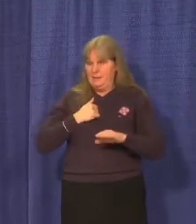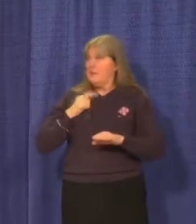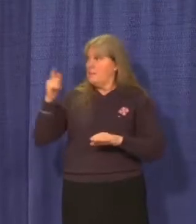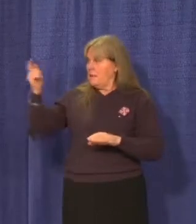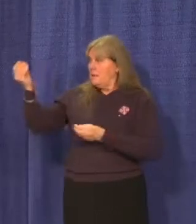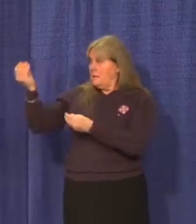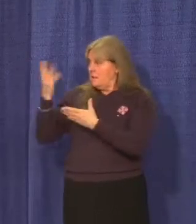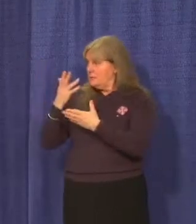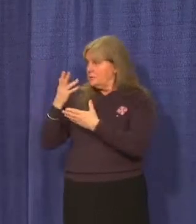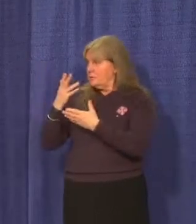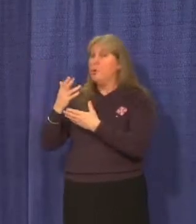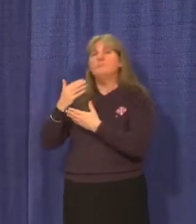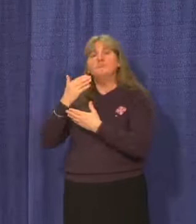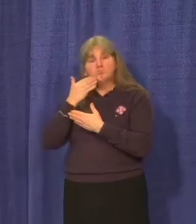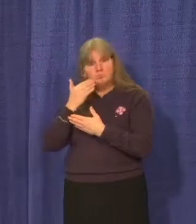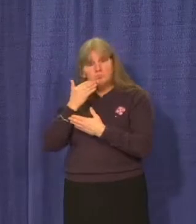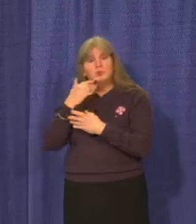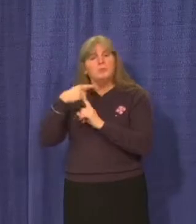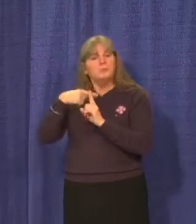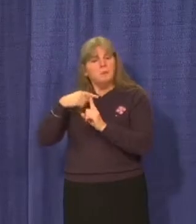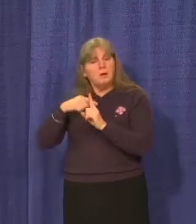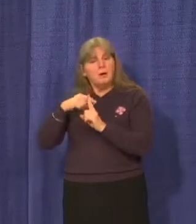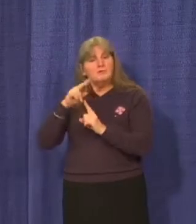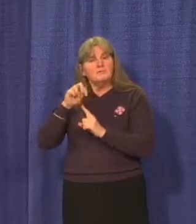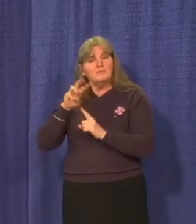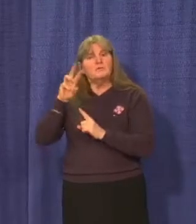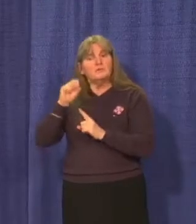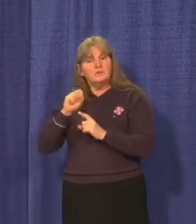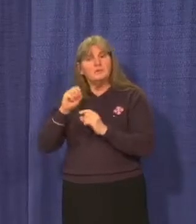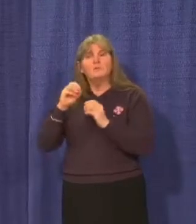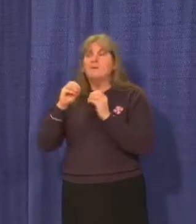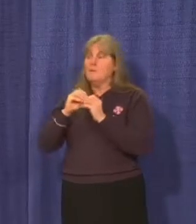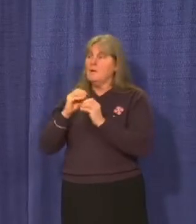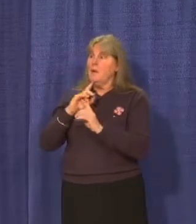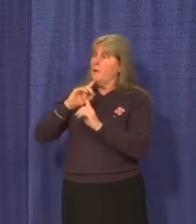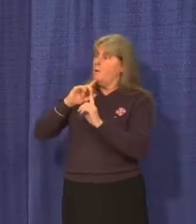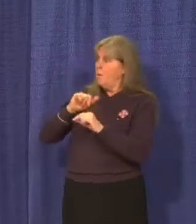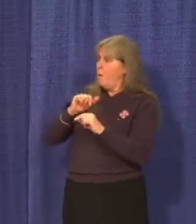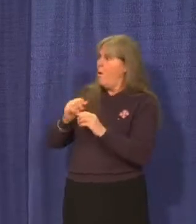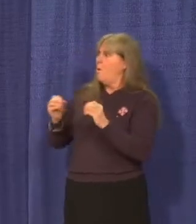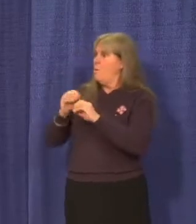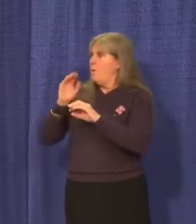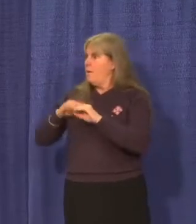we do get good news. We have been reporting on more vaccines than we anticipated